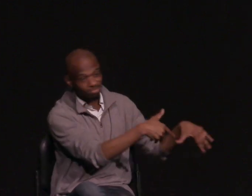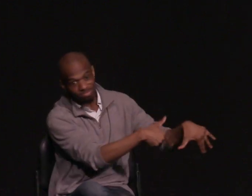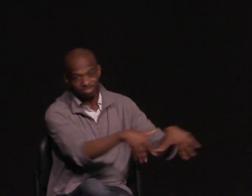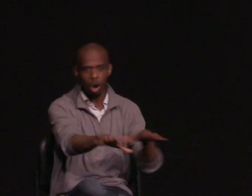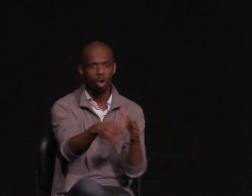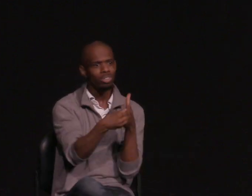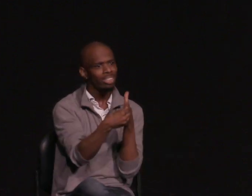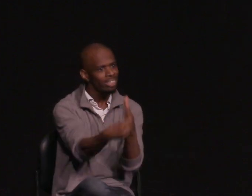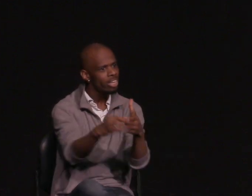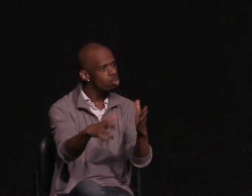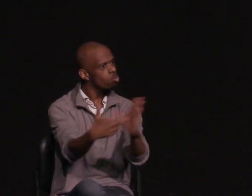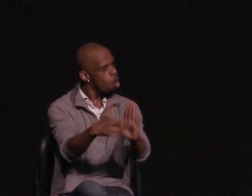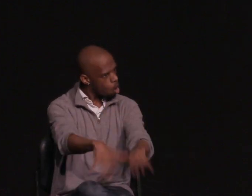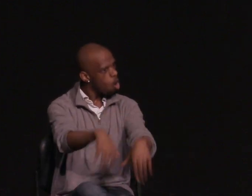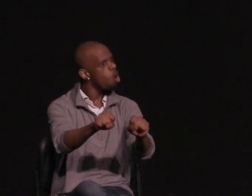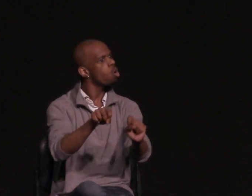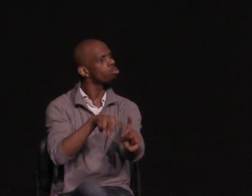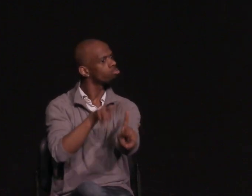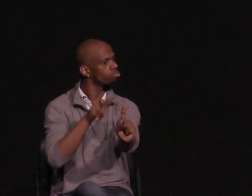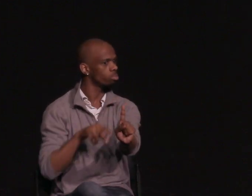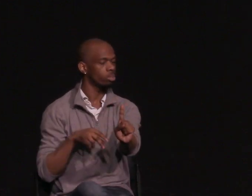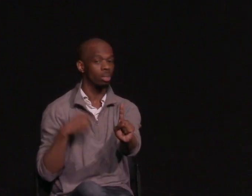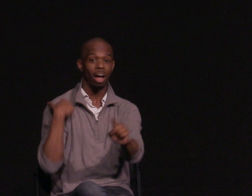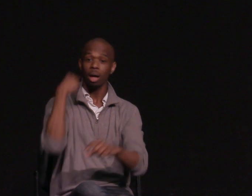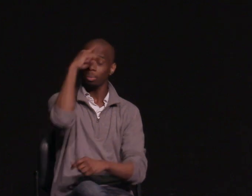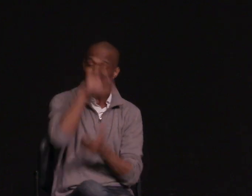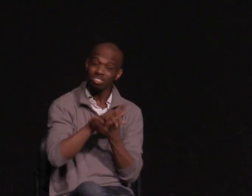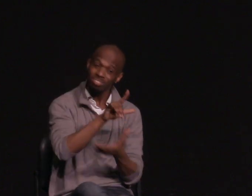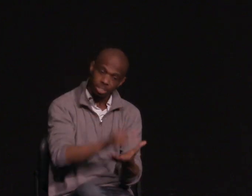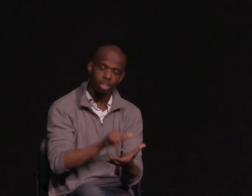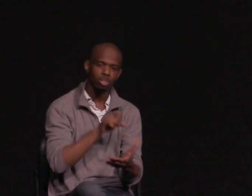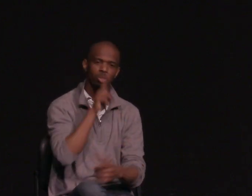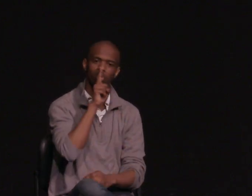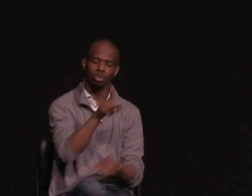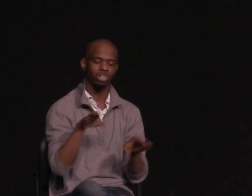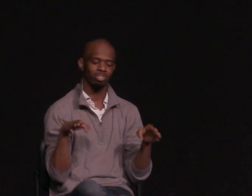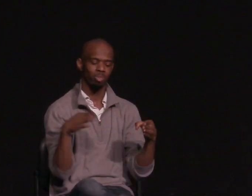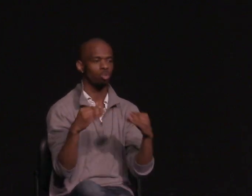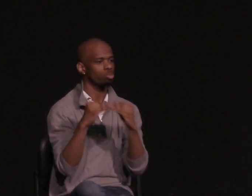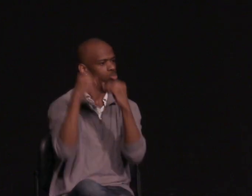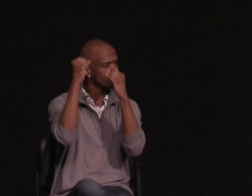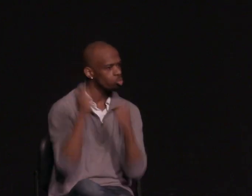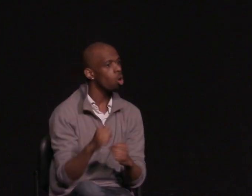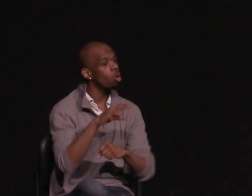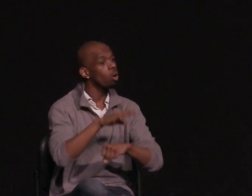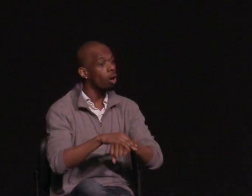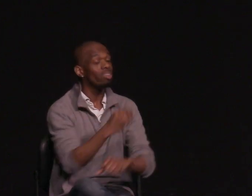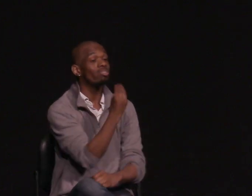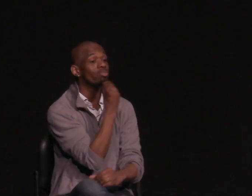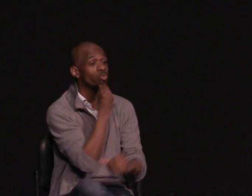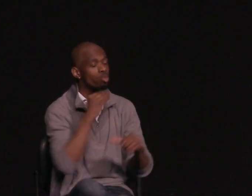I understand that food justice activism moves beyond advocacy and direct service and calls for organized responses to food